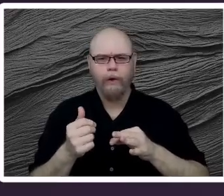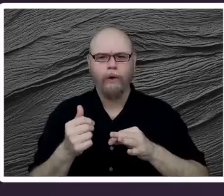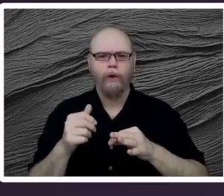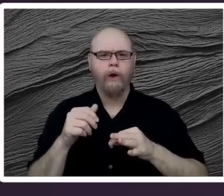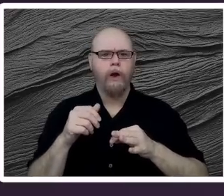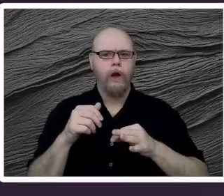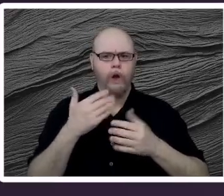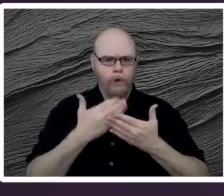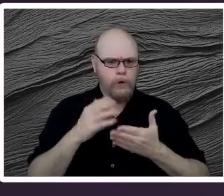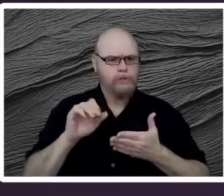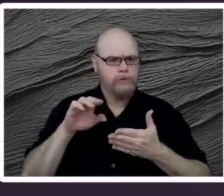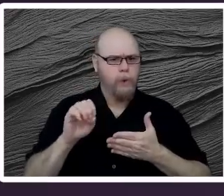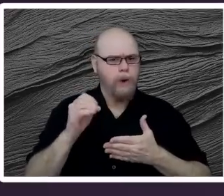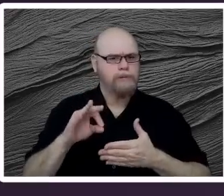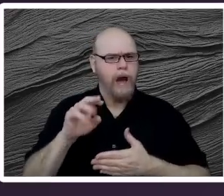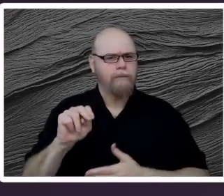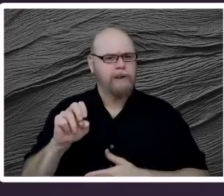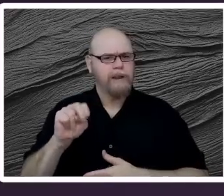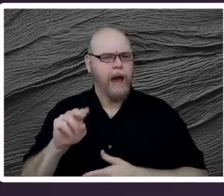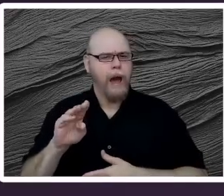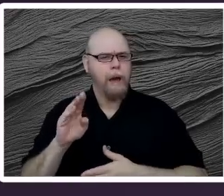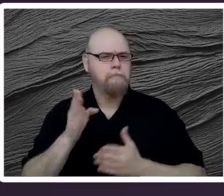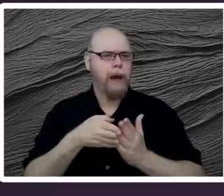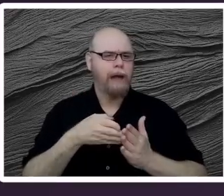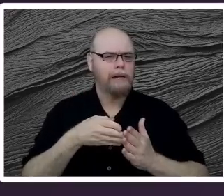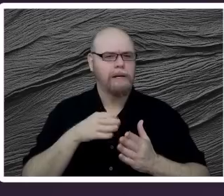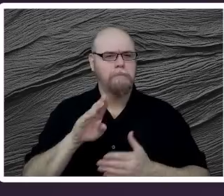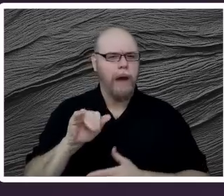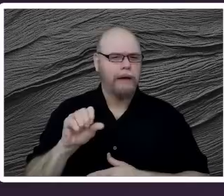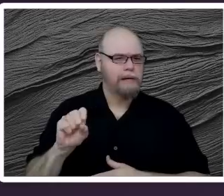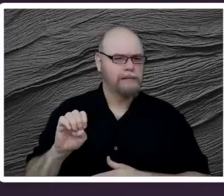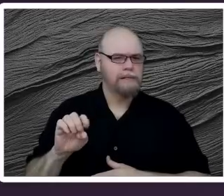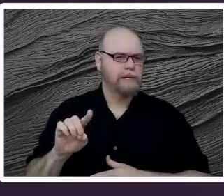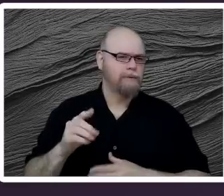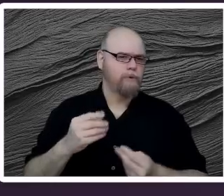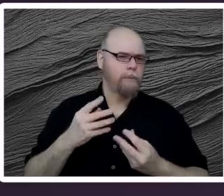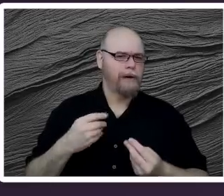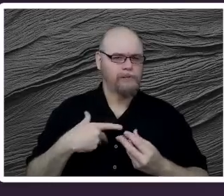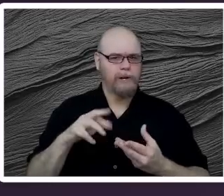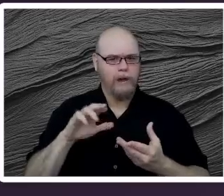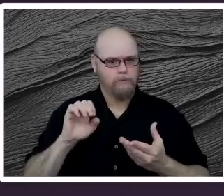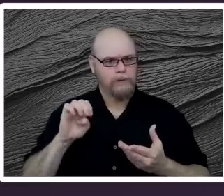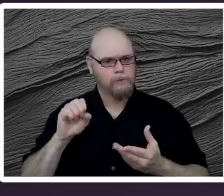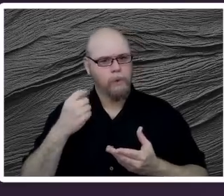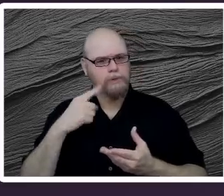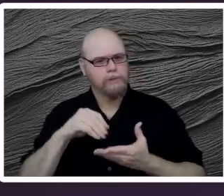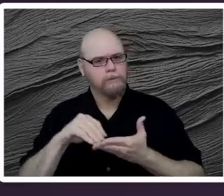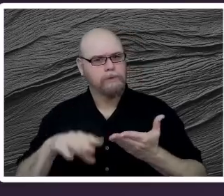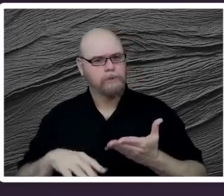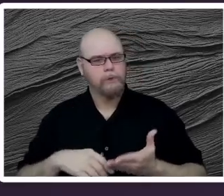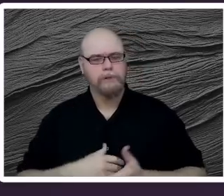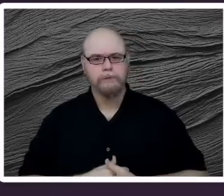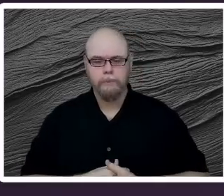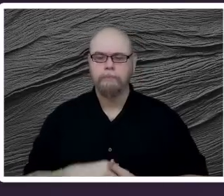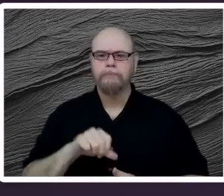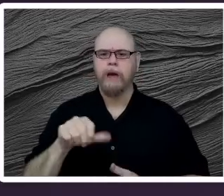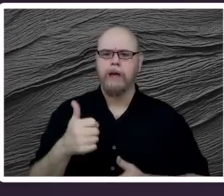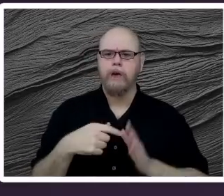and sources of research for students. Here's an example of another venue that hosted